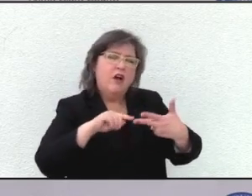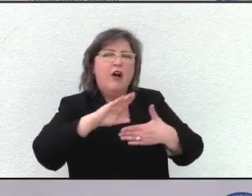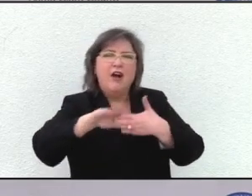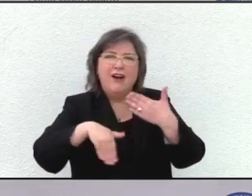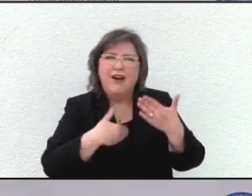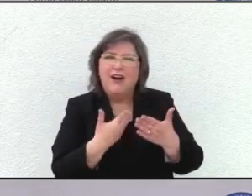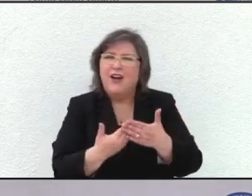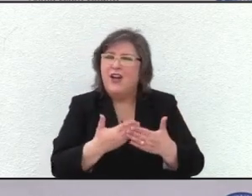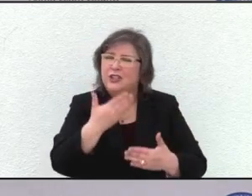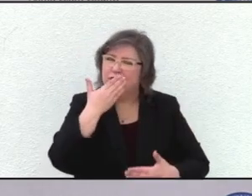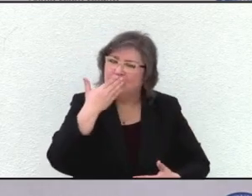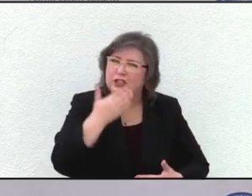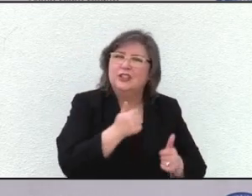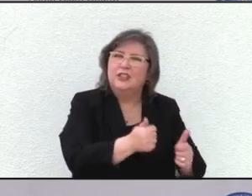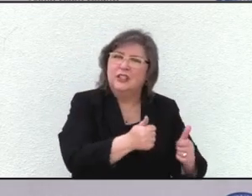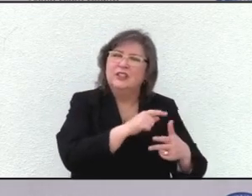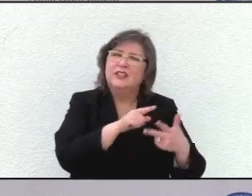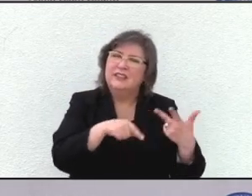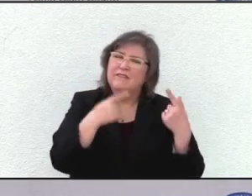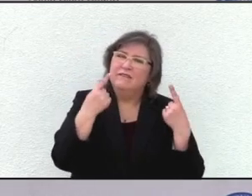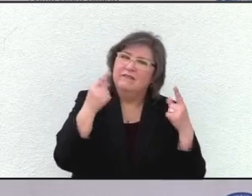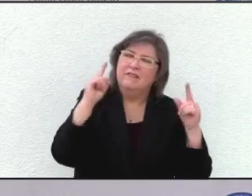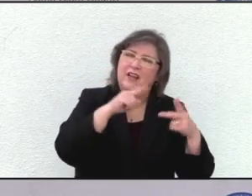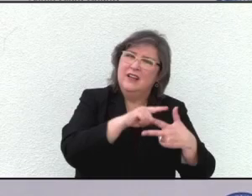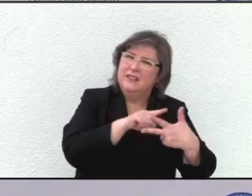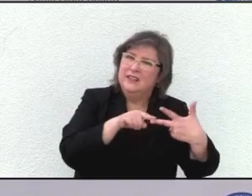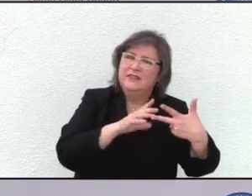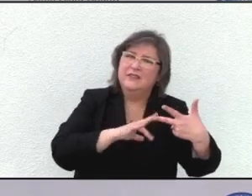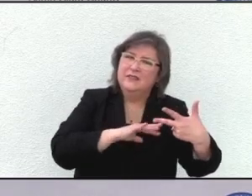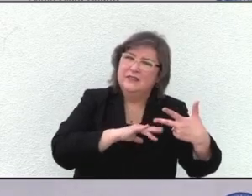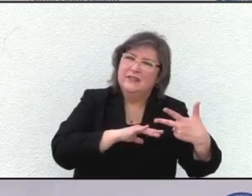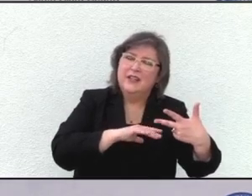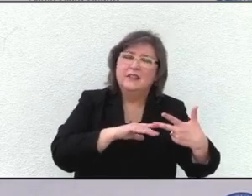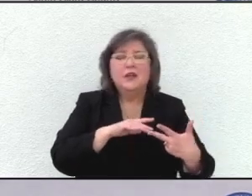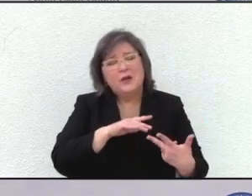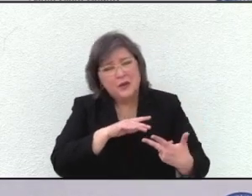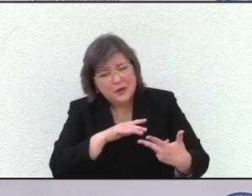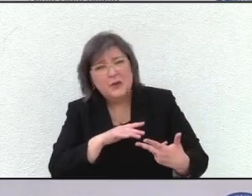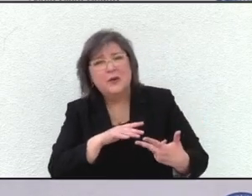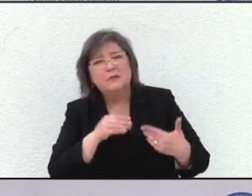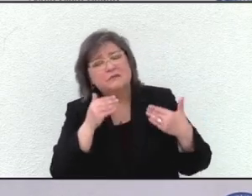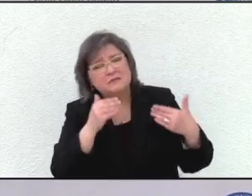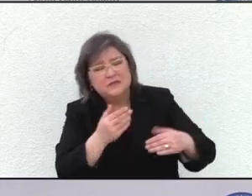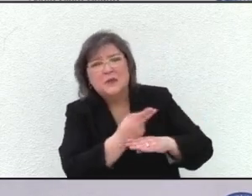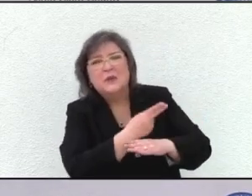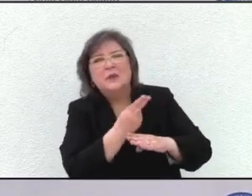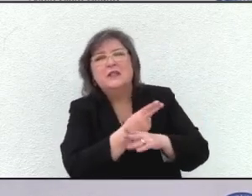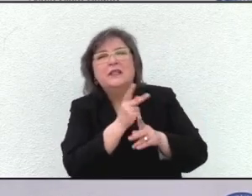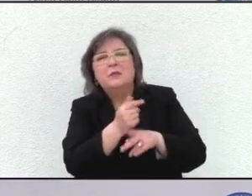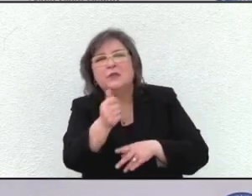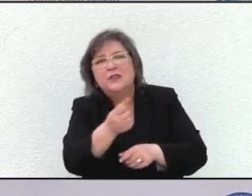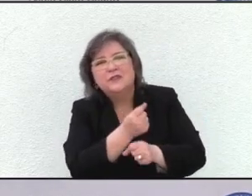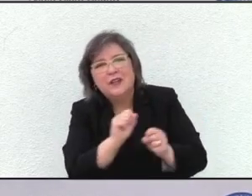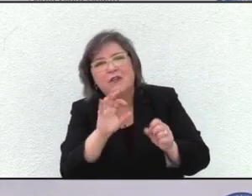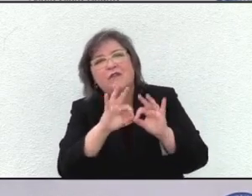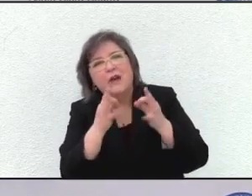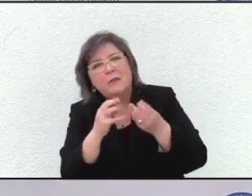Roger Ross: We'll now go to questions and answers. Please identify your question is